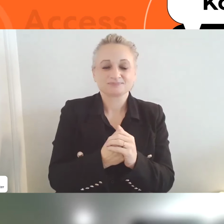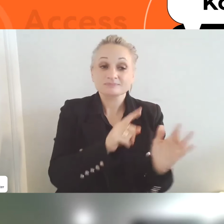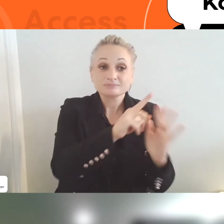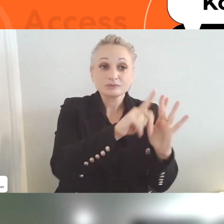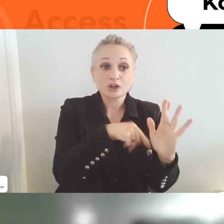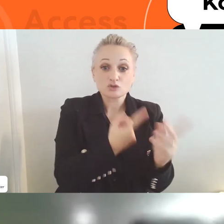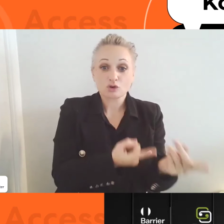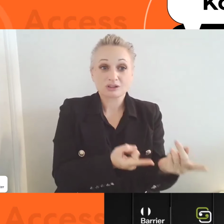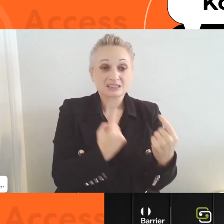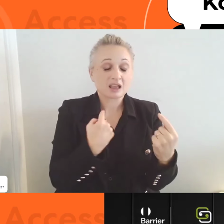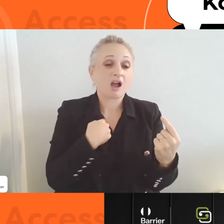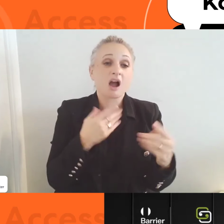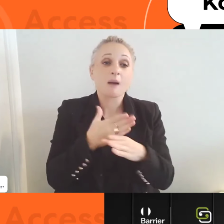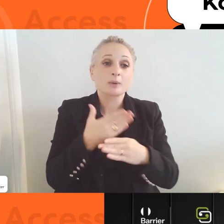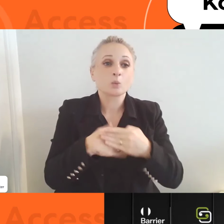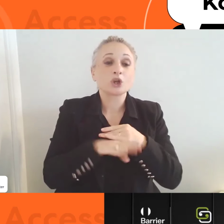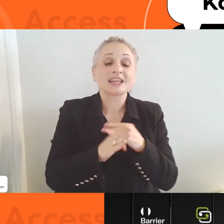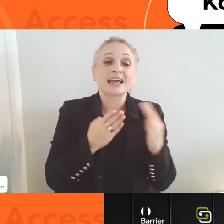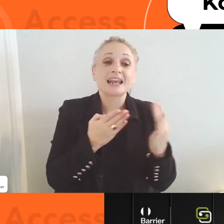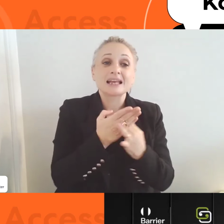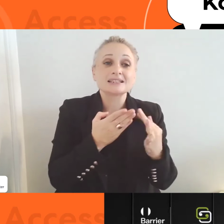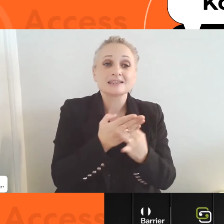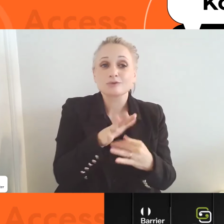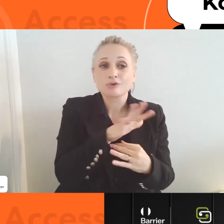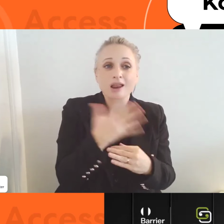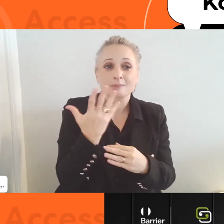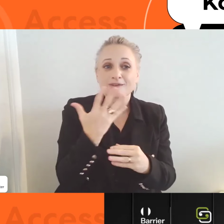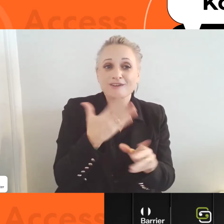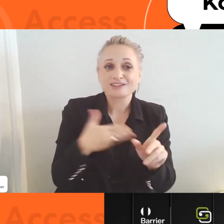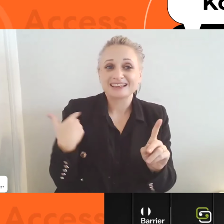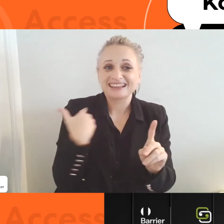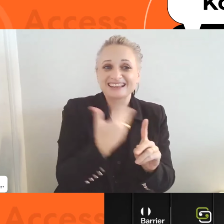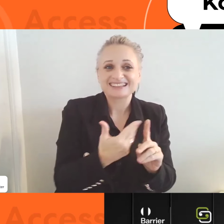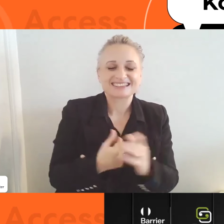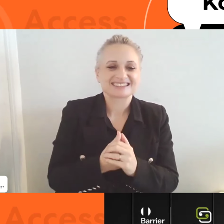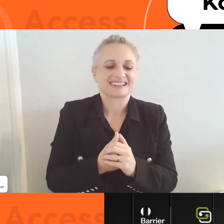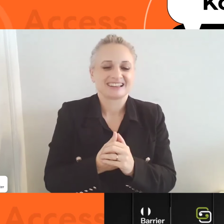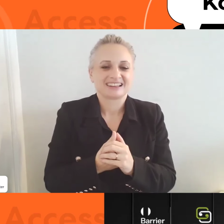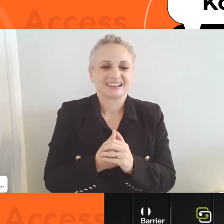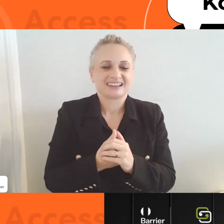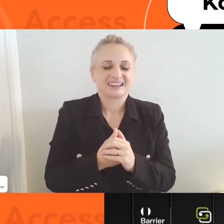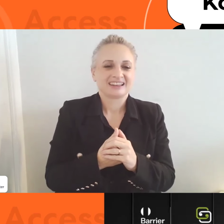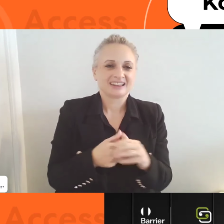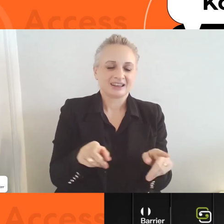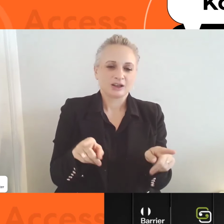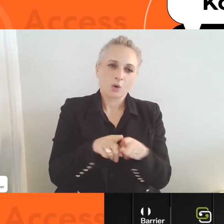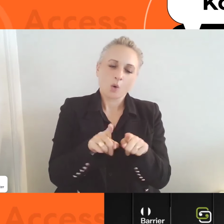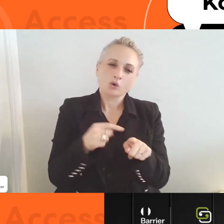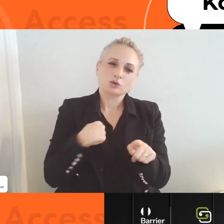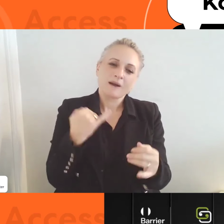in accessibility for 15 years now, but I am also very proud member